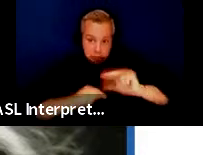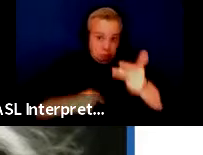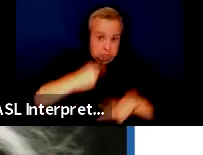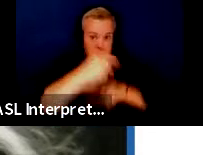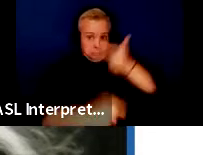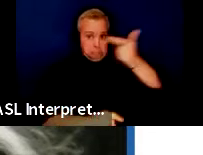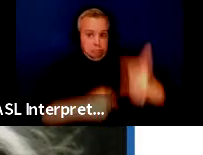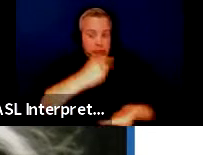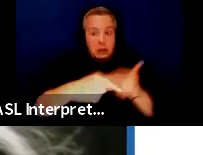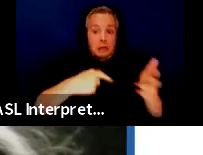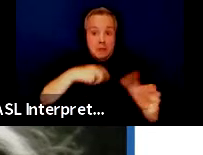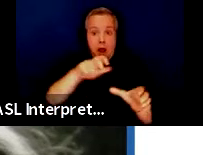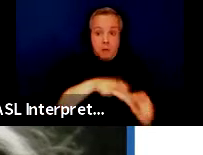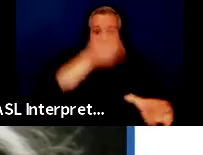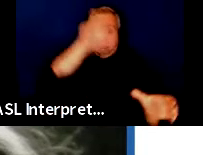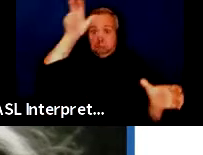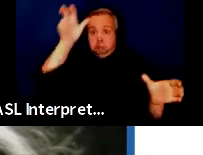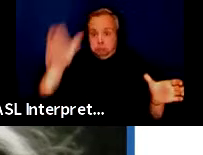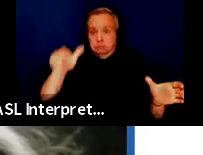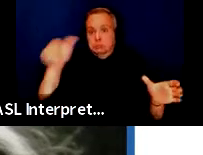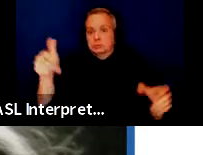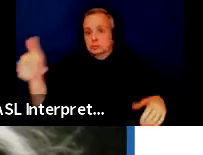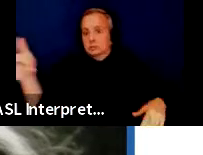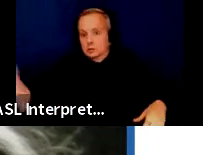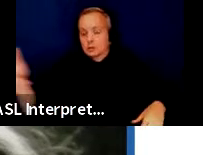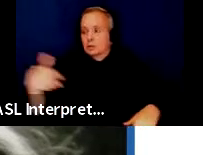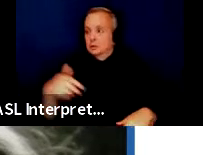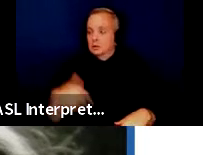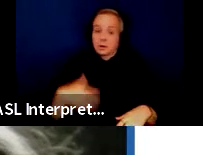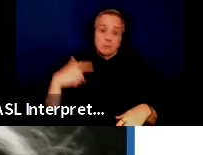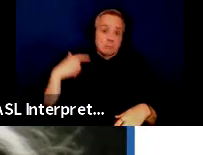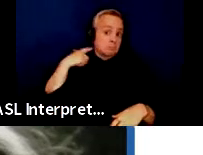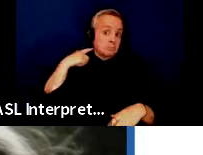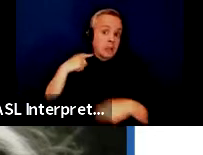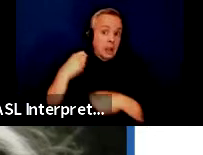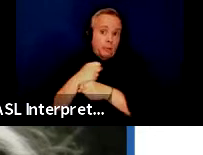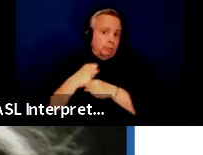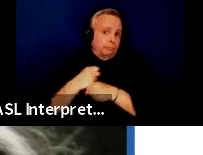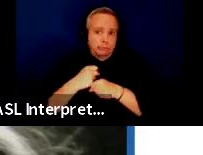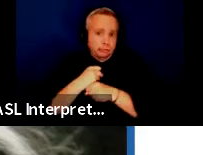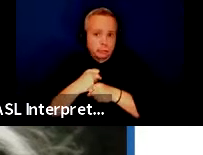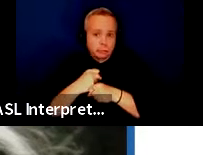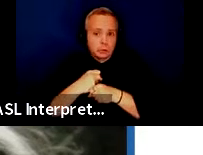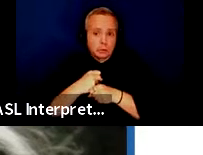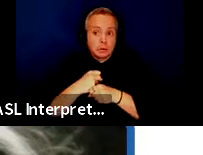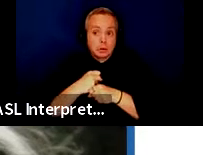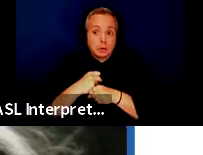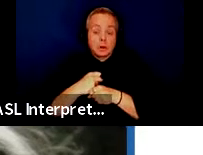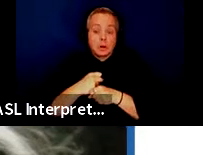THE CAR. I DISLOCATED MY NECK AT A 90 ANGLE AND INJURED MY SPINAL CORD.